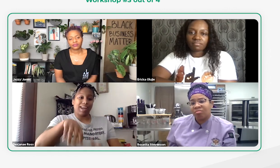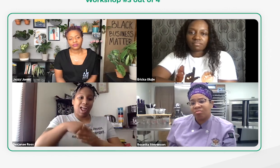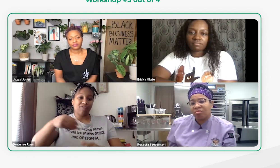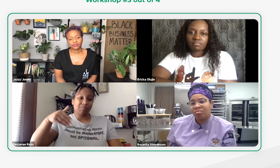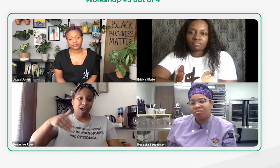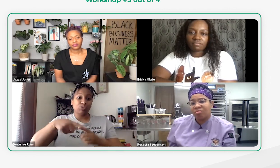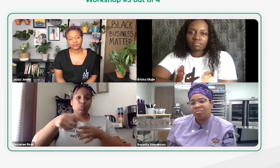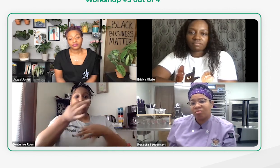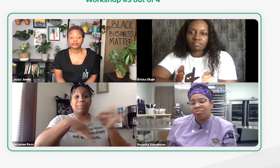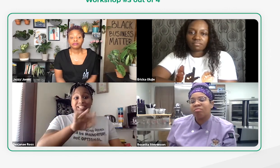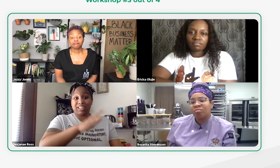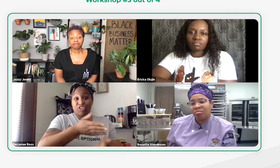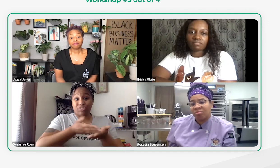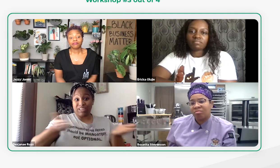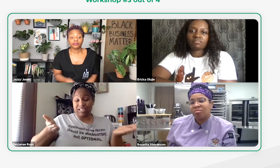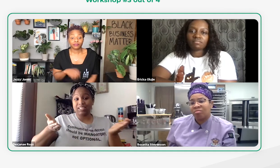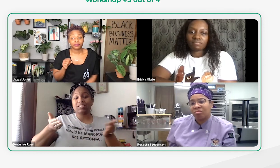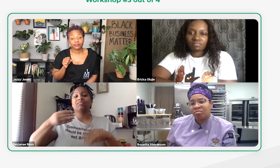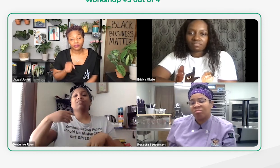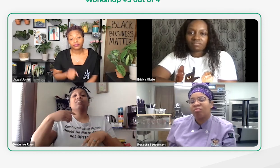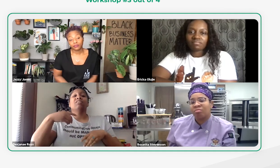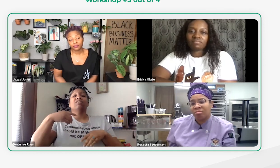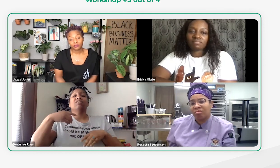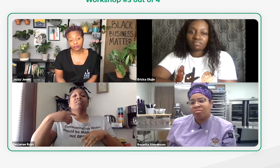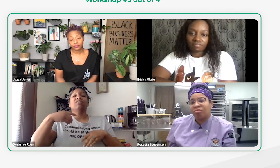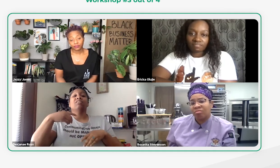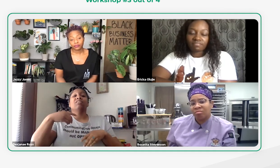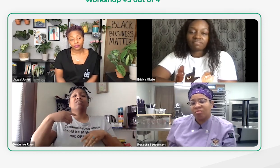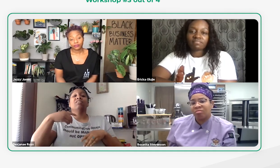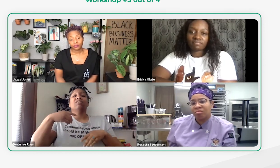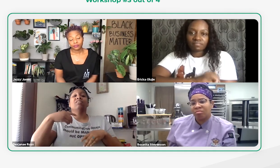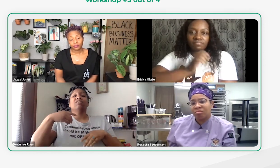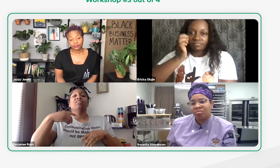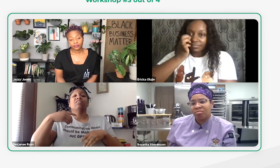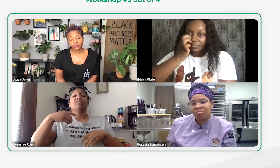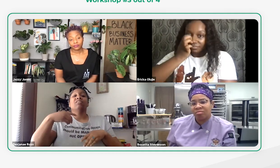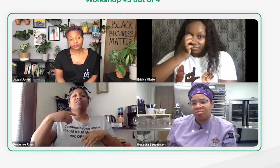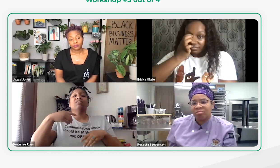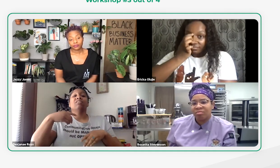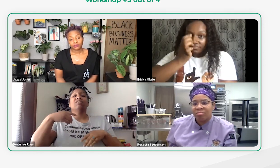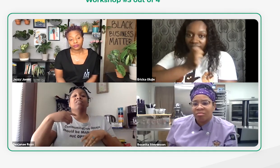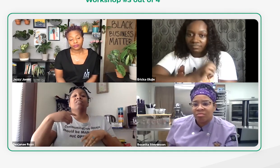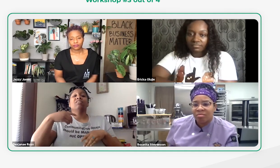Sometimes if there's a shipping delay have out-of-pocket to replace items I would do so.